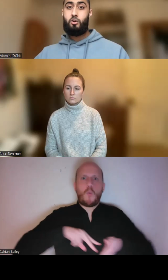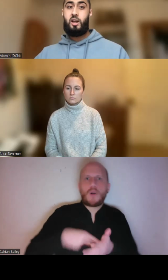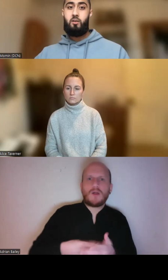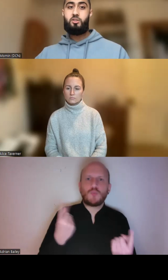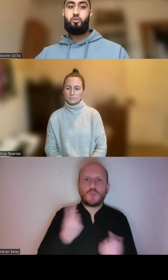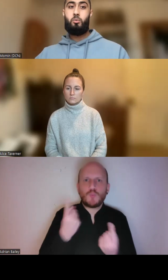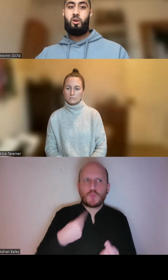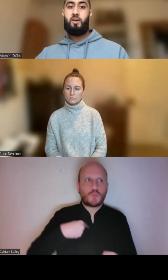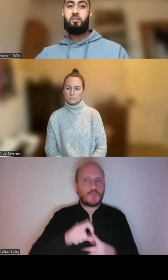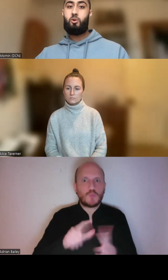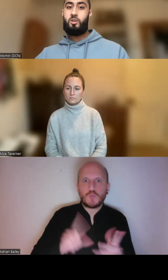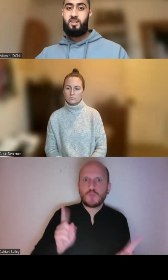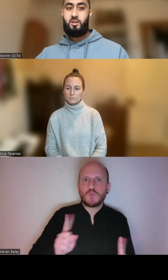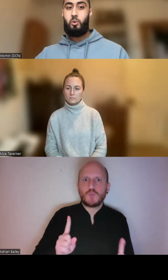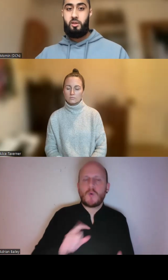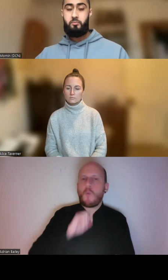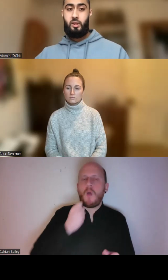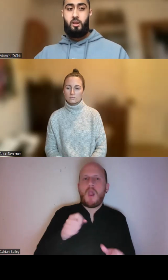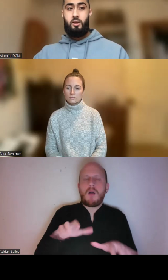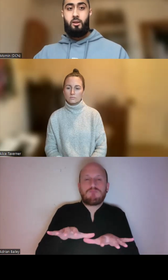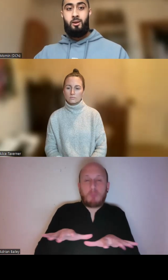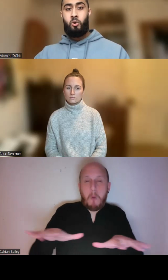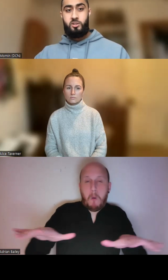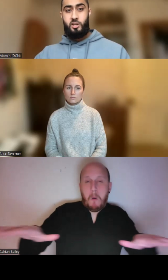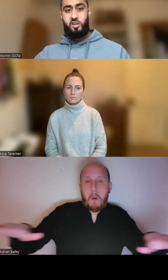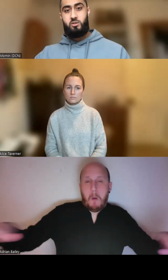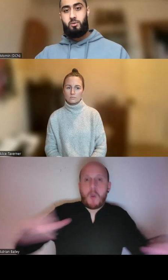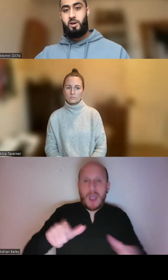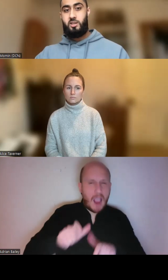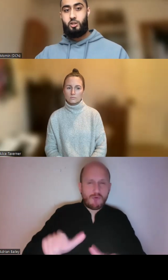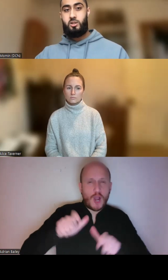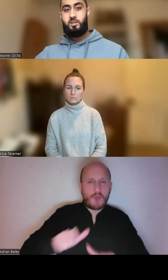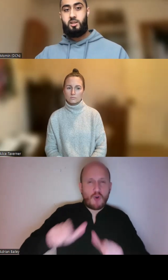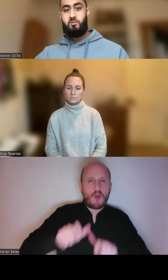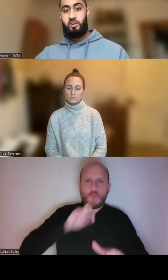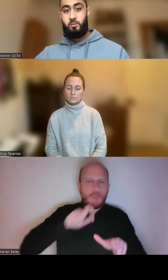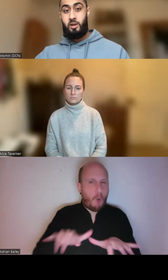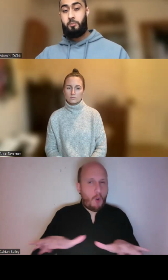You're going to have that snowball effect if you're consistent with it. Local search engine optimization is very similar.